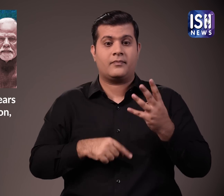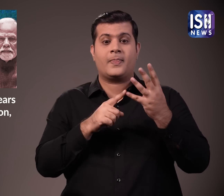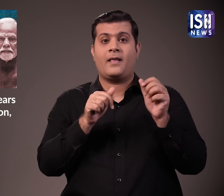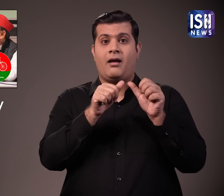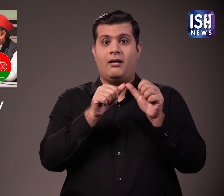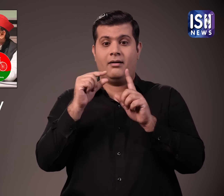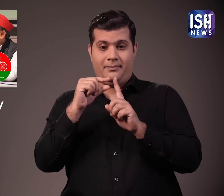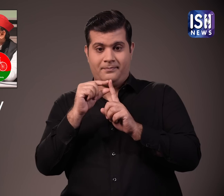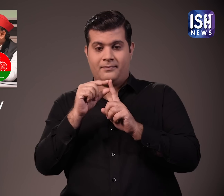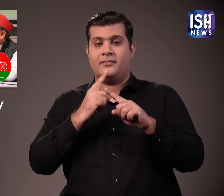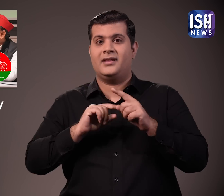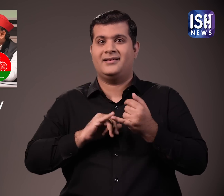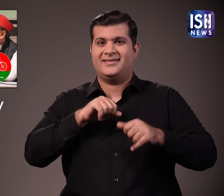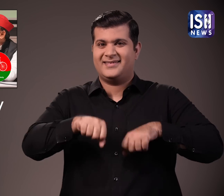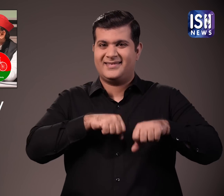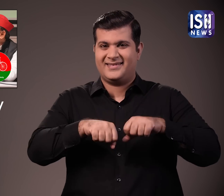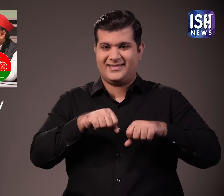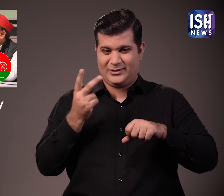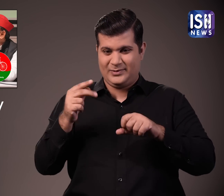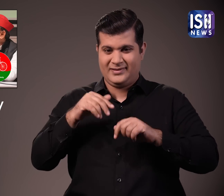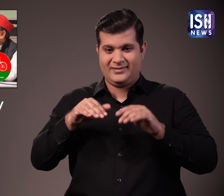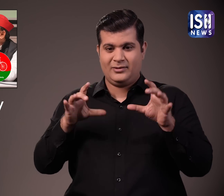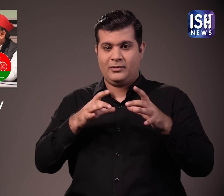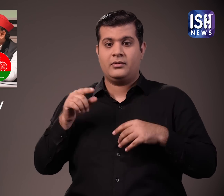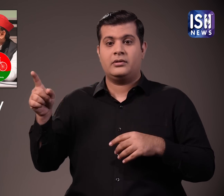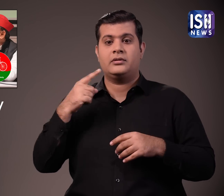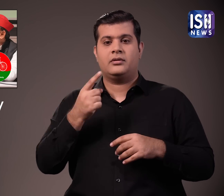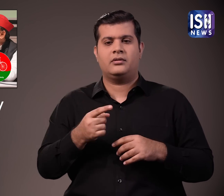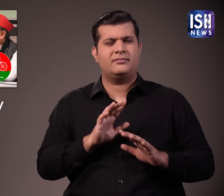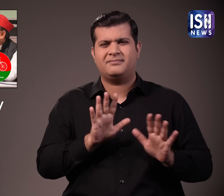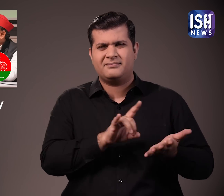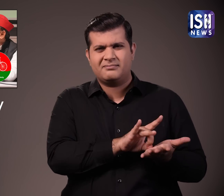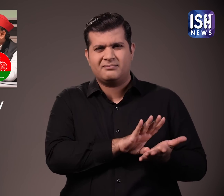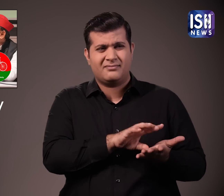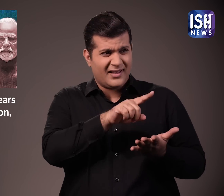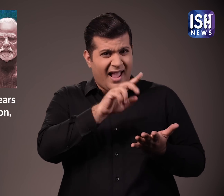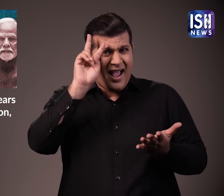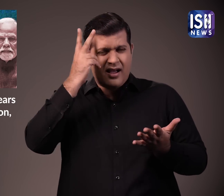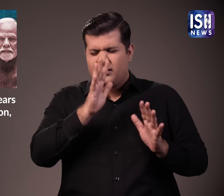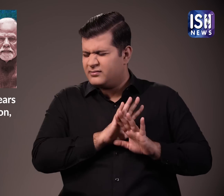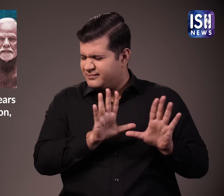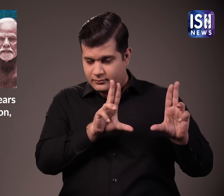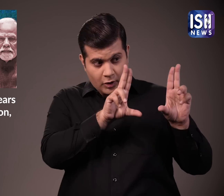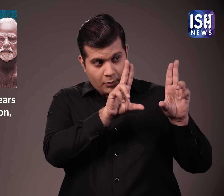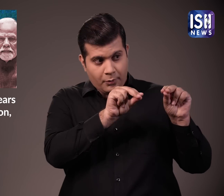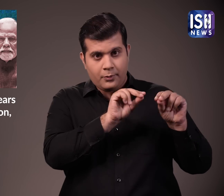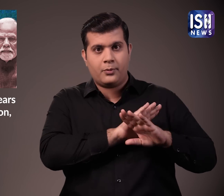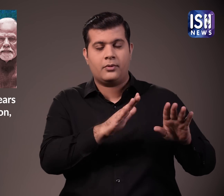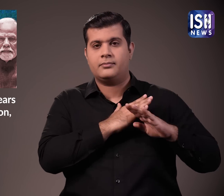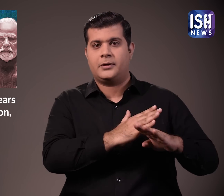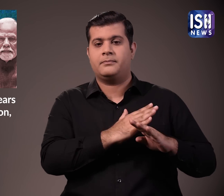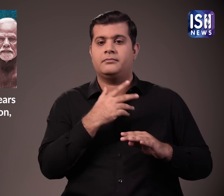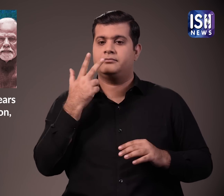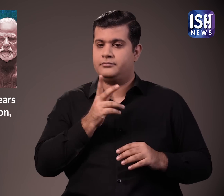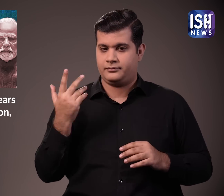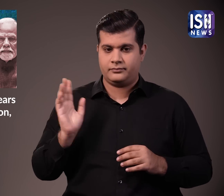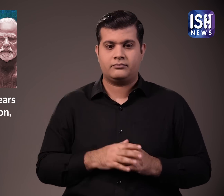4. AAP and Samajwadi Party are also strongly against the proposal.